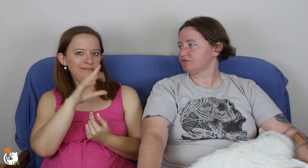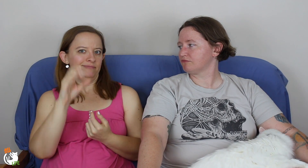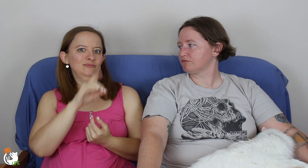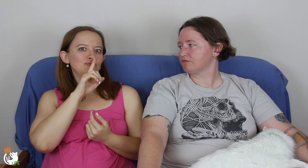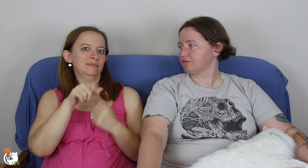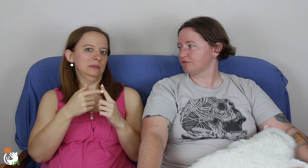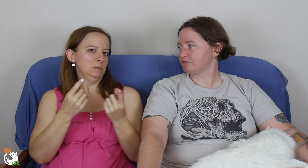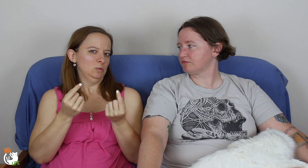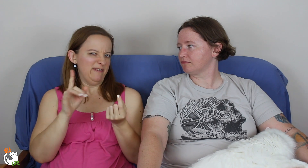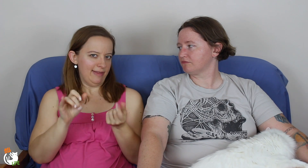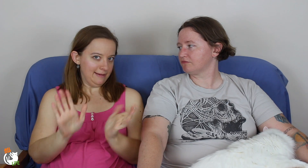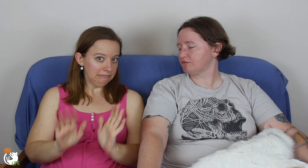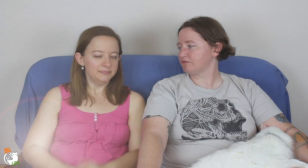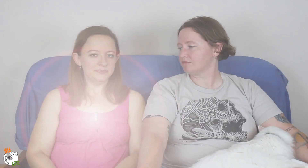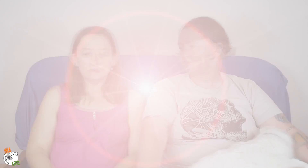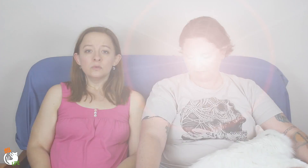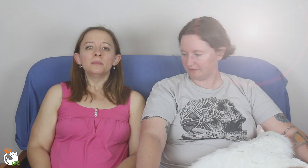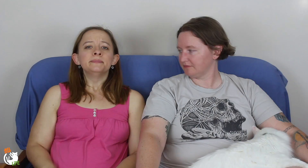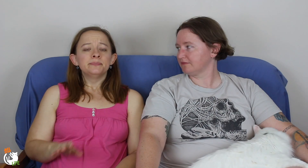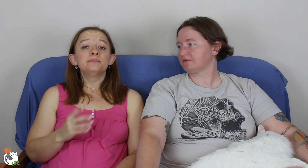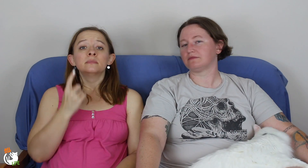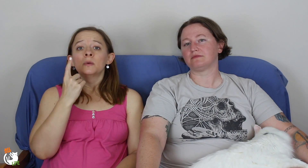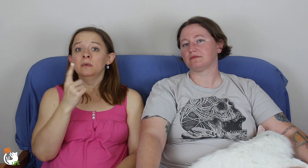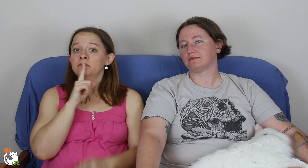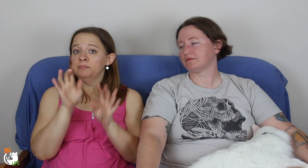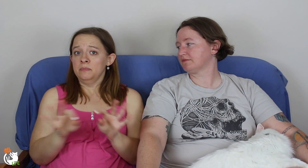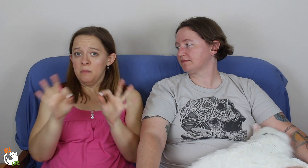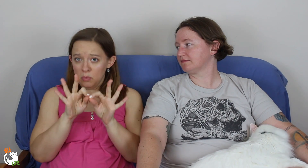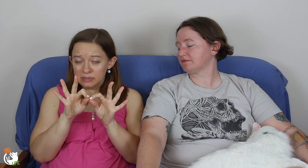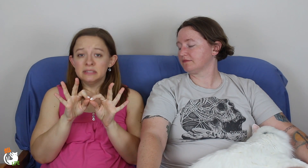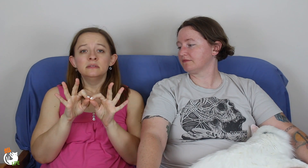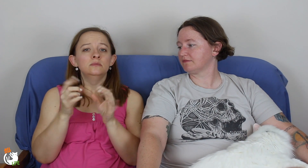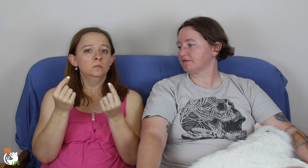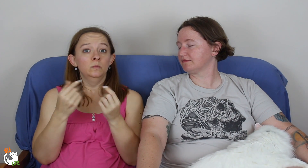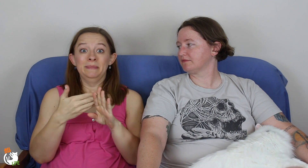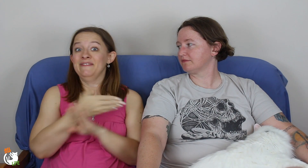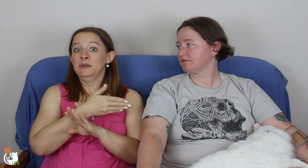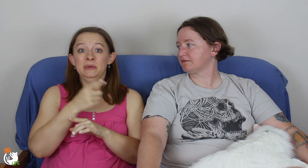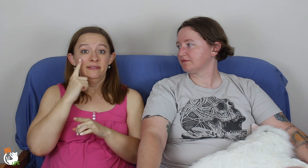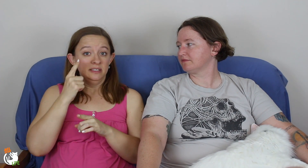so we can't really give you 100% about it. So one important thing that you need to do